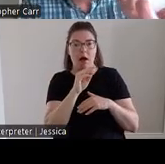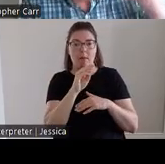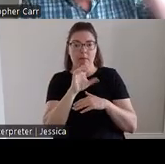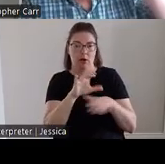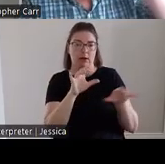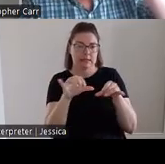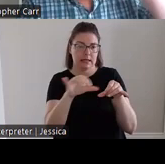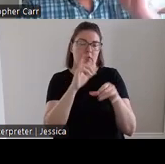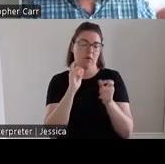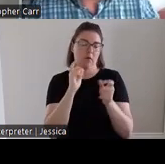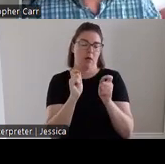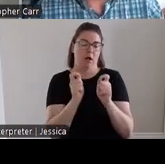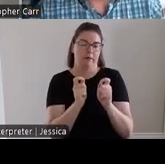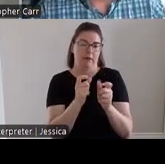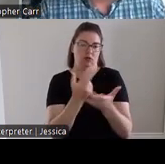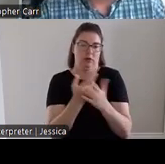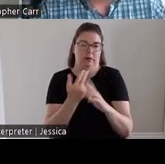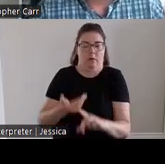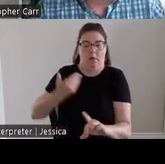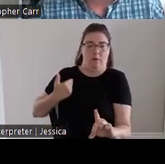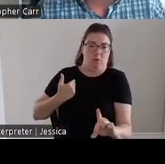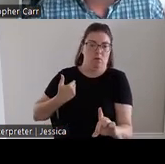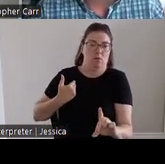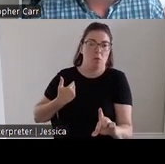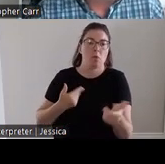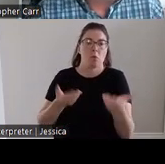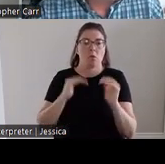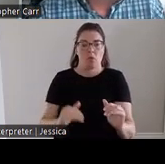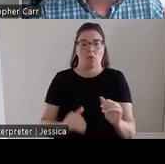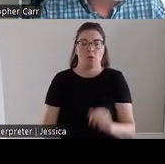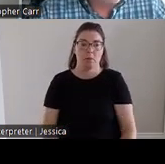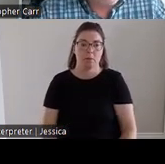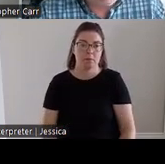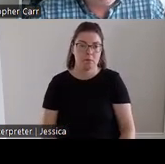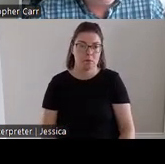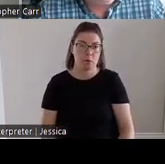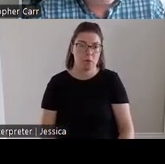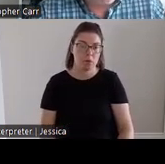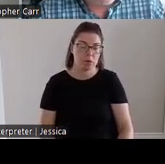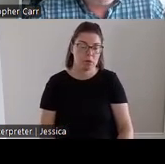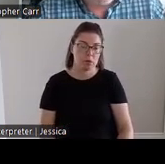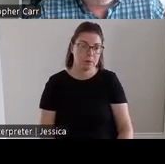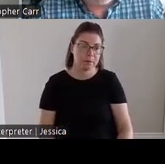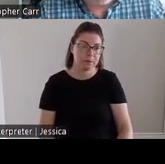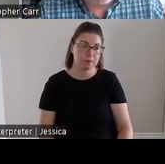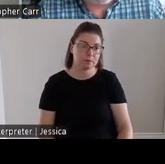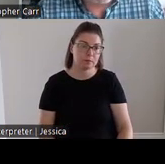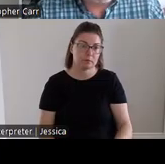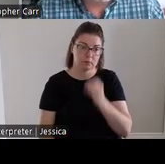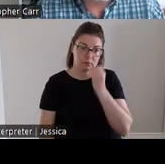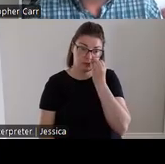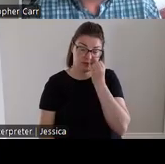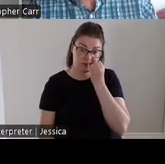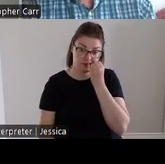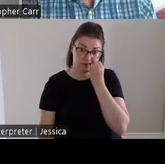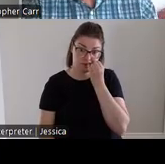Next...